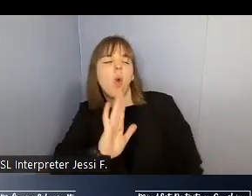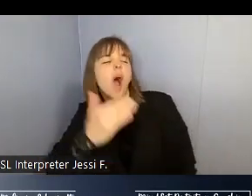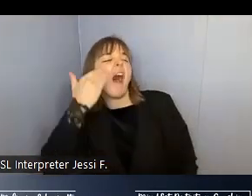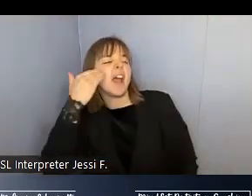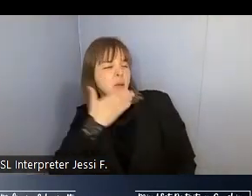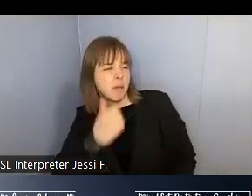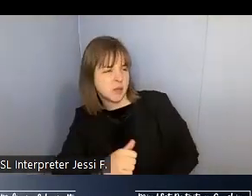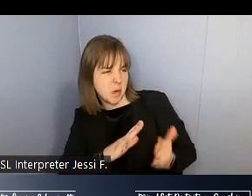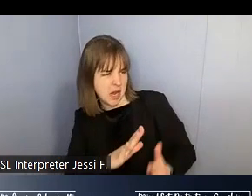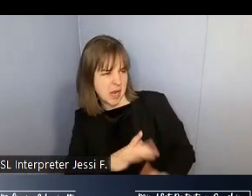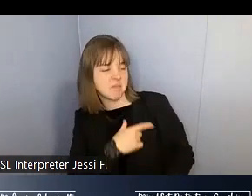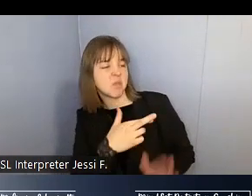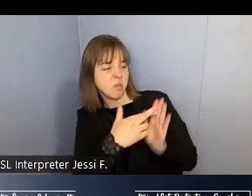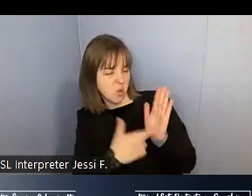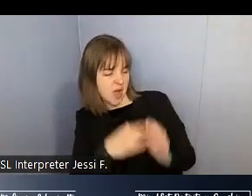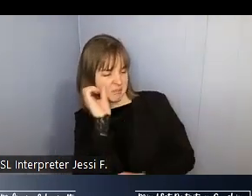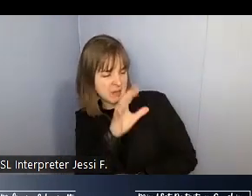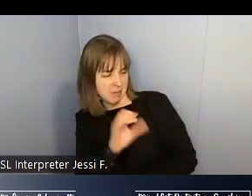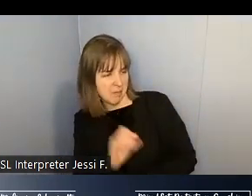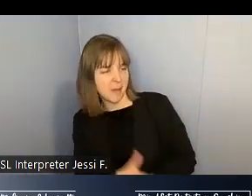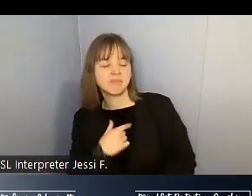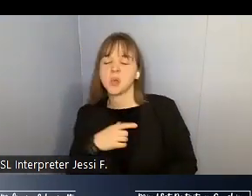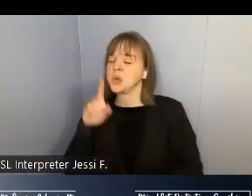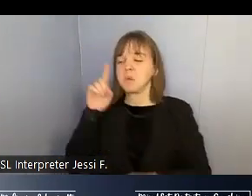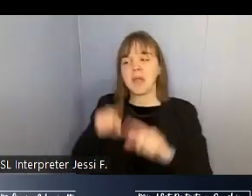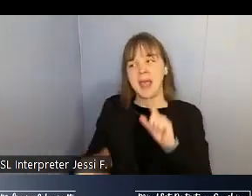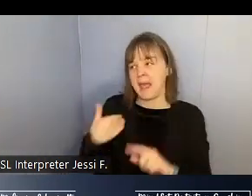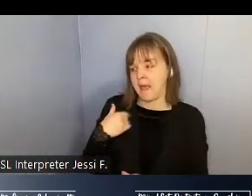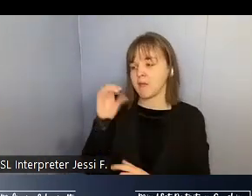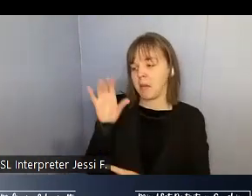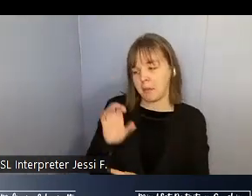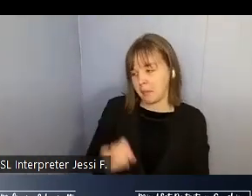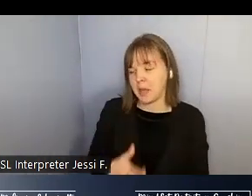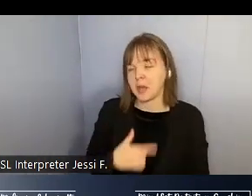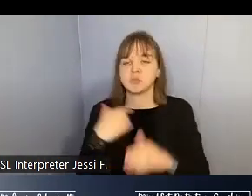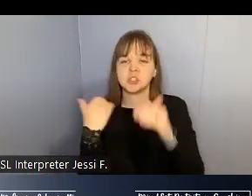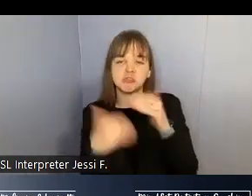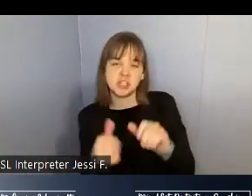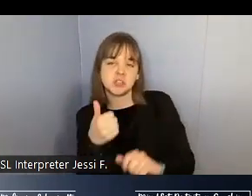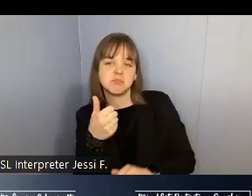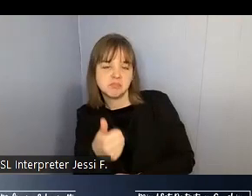and restrictions that are going to get them to whatever goal they have when it comes to nutrition and wellness and health.